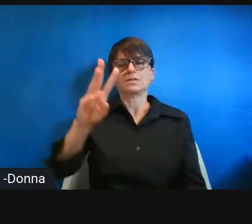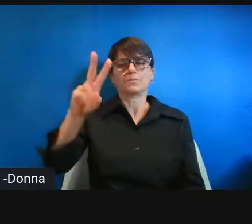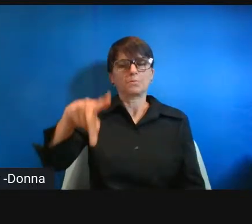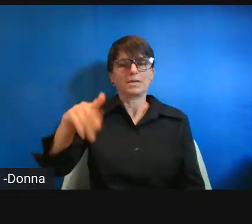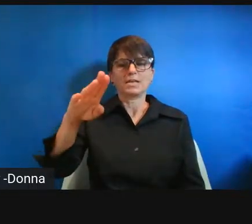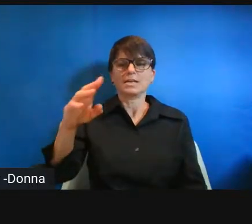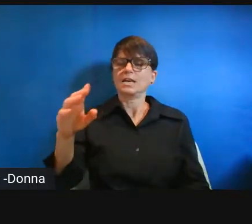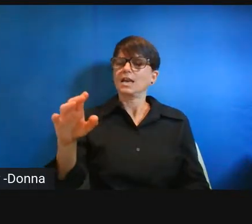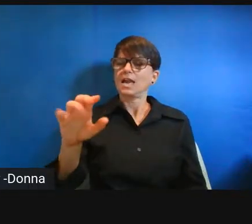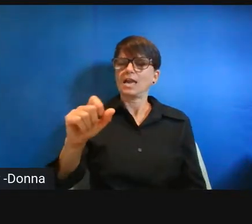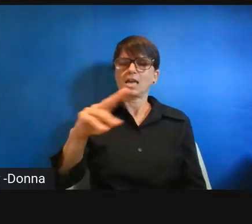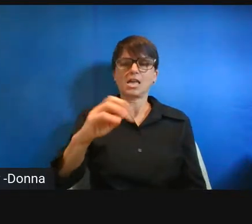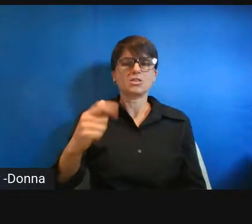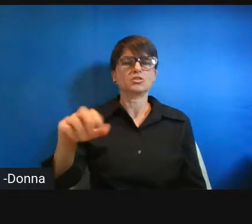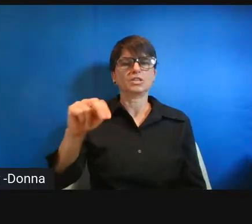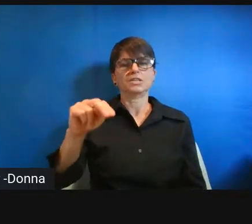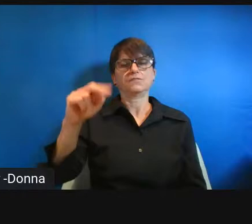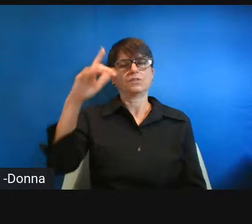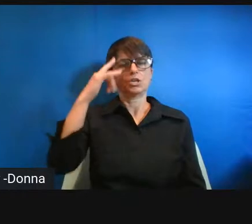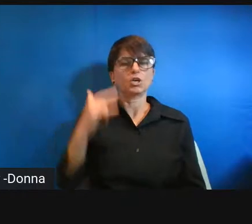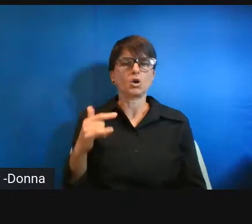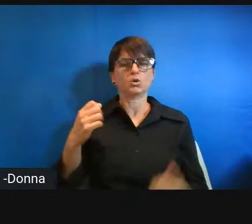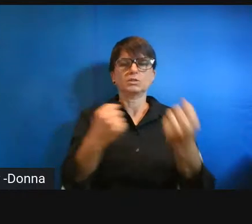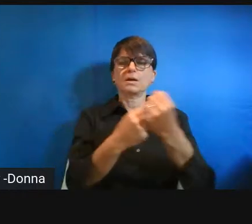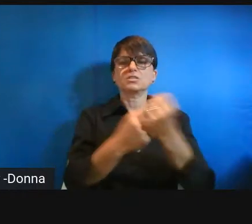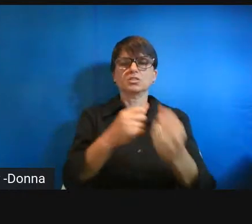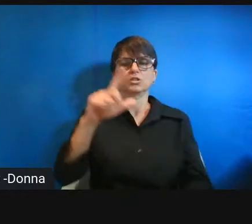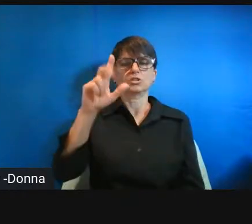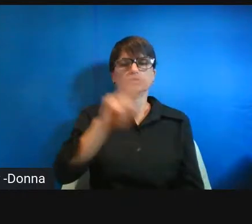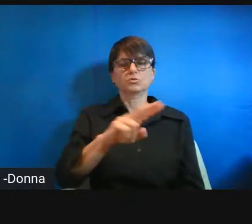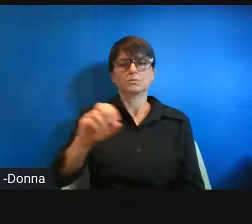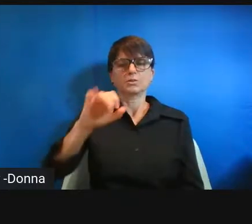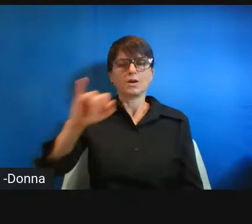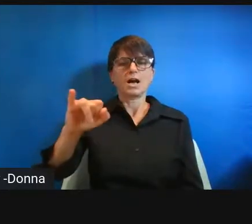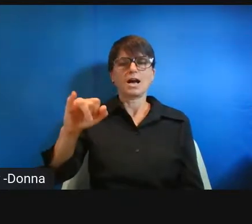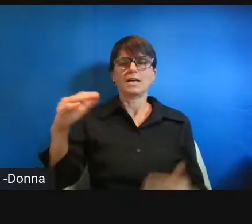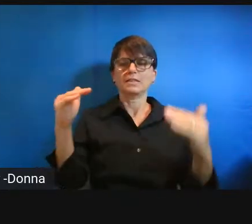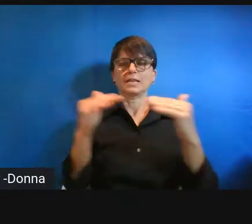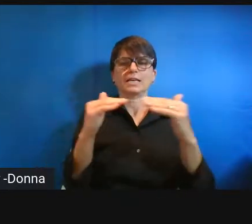, Gravity Forms, at WP Engine and Gold Sponsors 20i, equal isentrope and Yoast and our solar